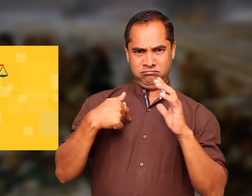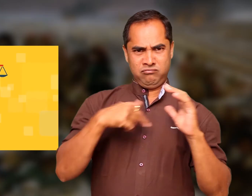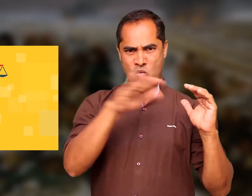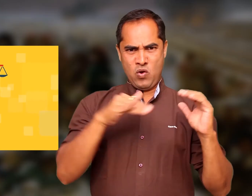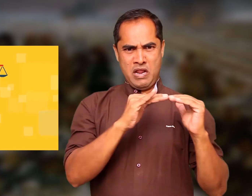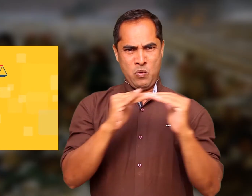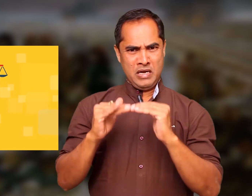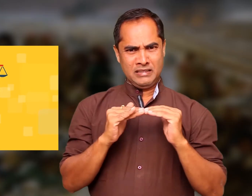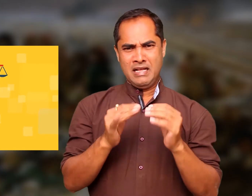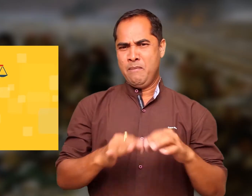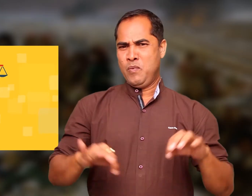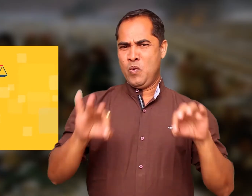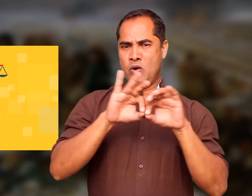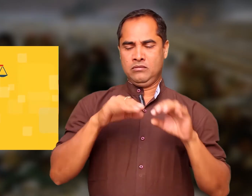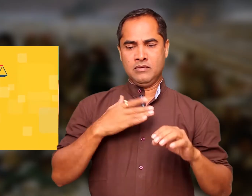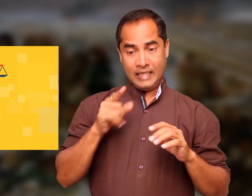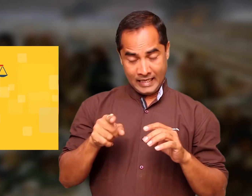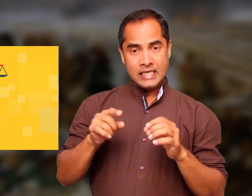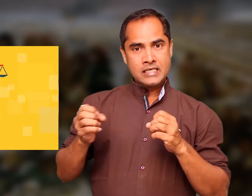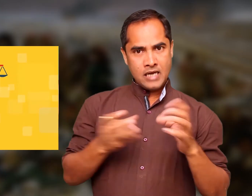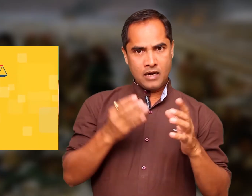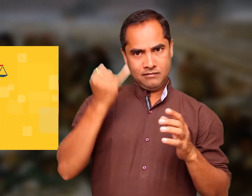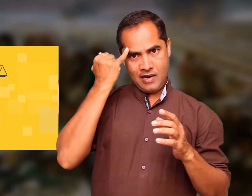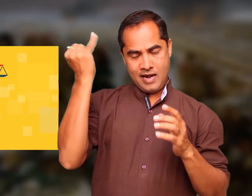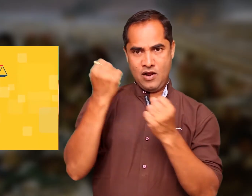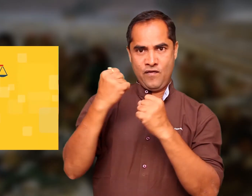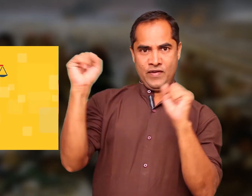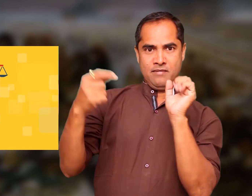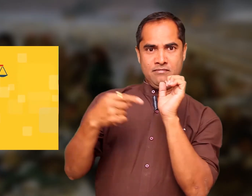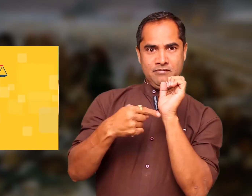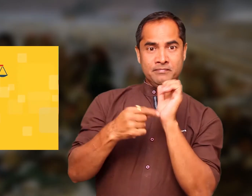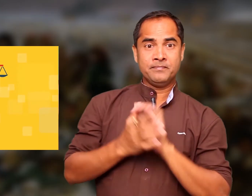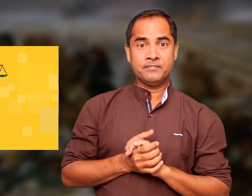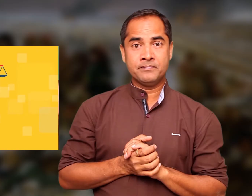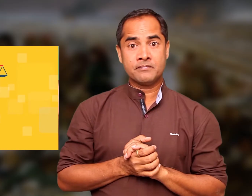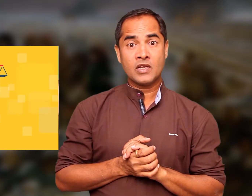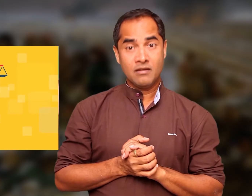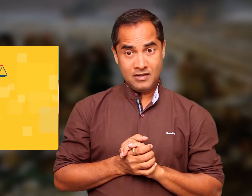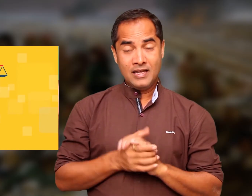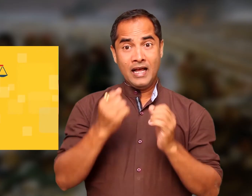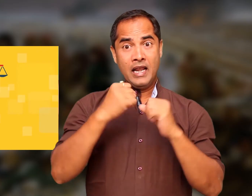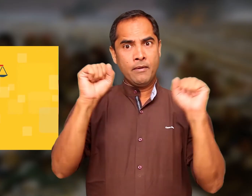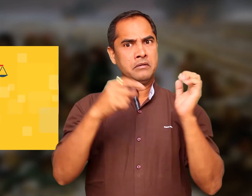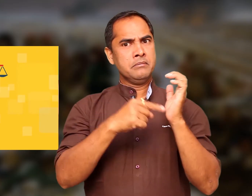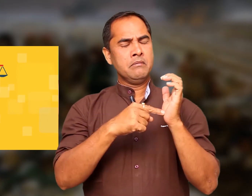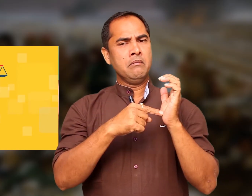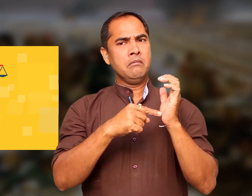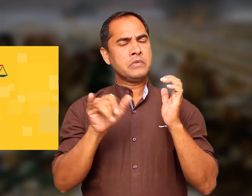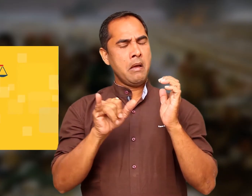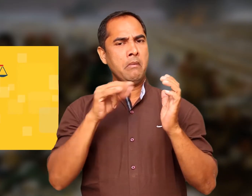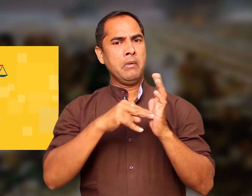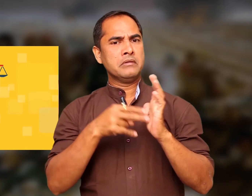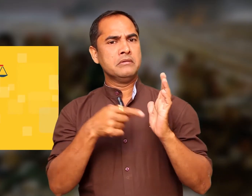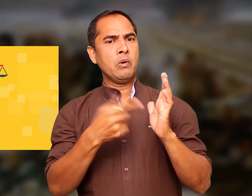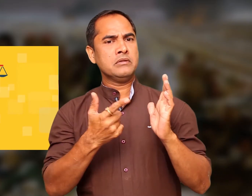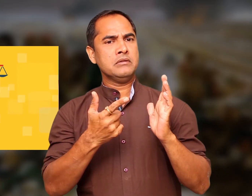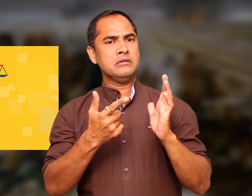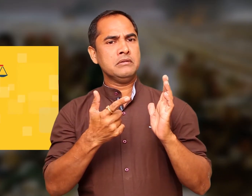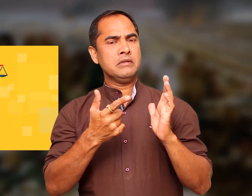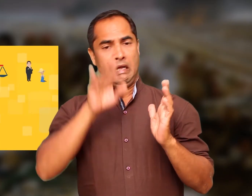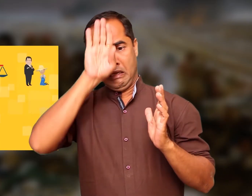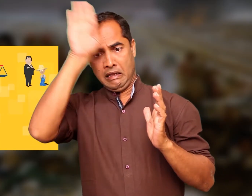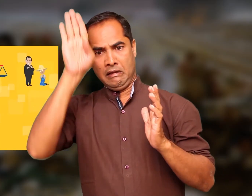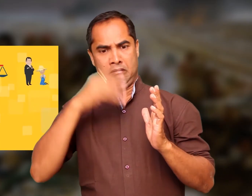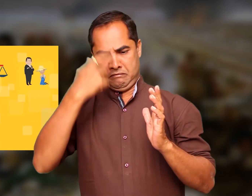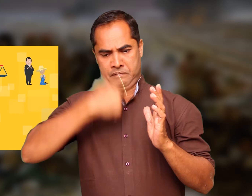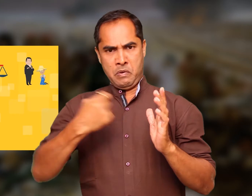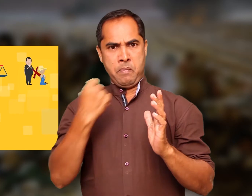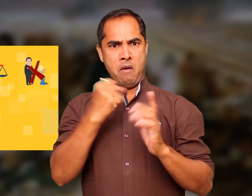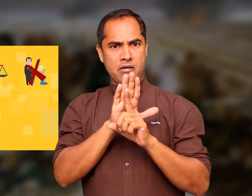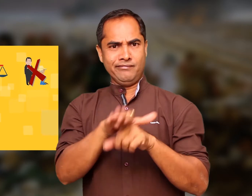was the basis of the idea of liberalism. Liberalism also meant an end of monarchy